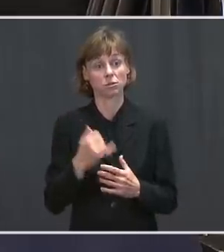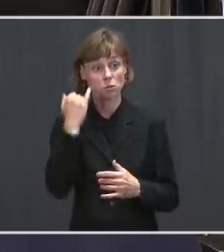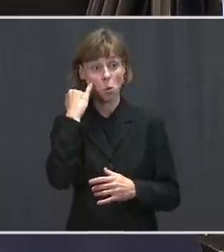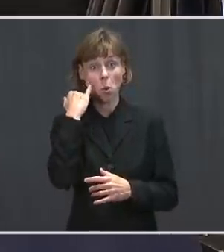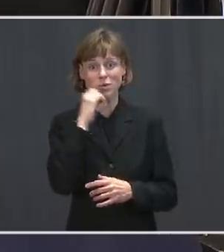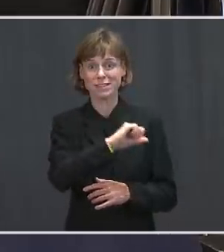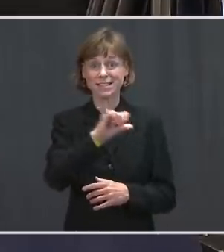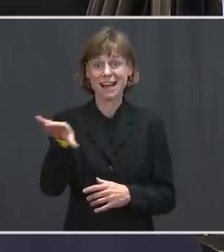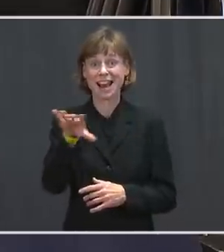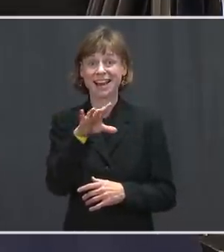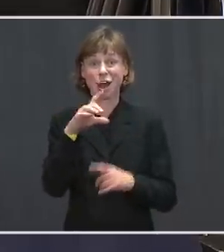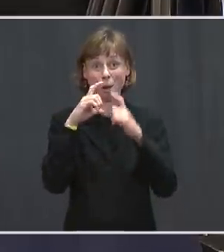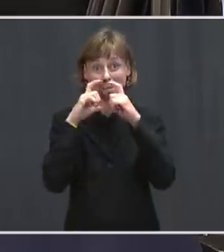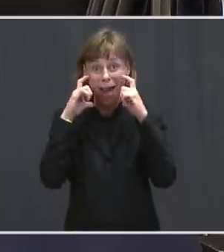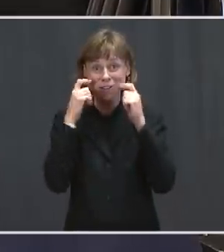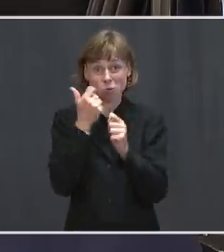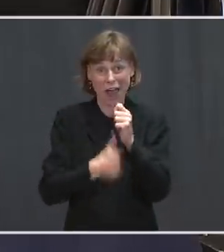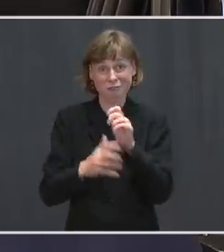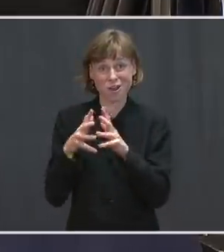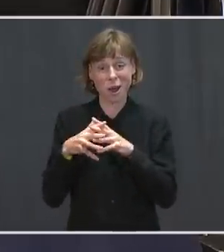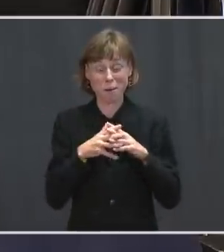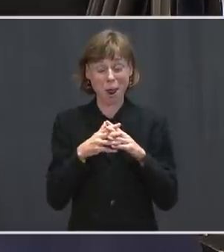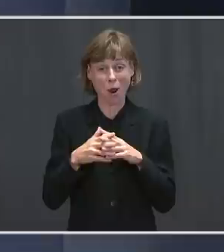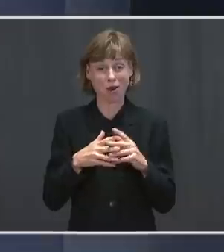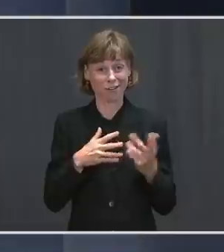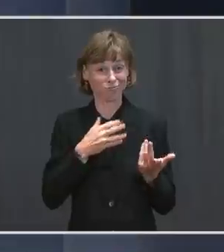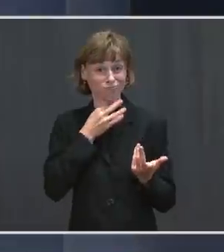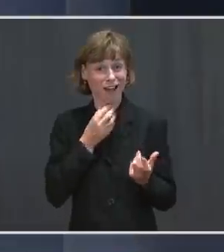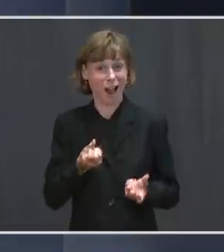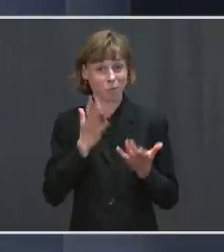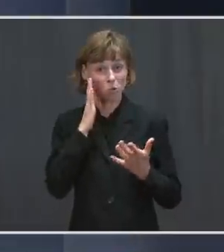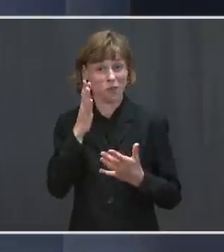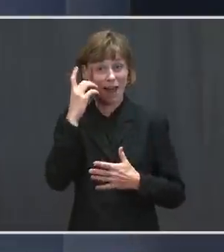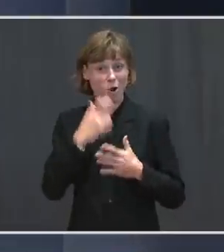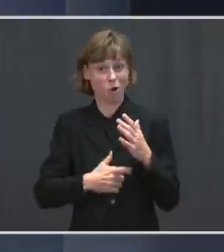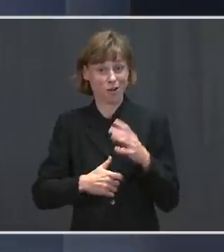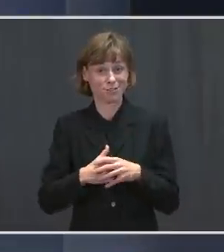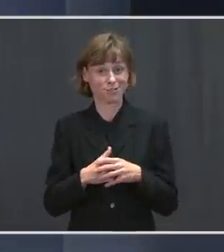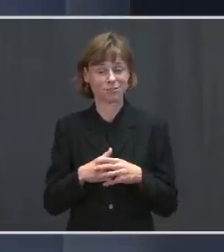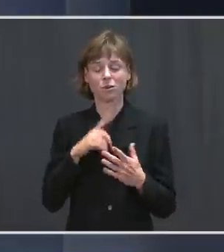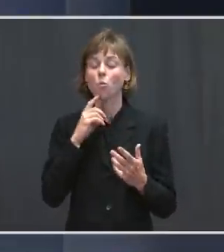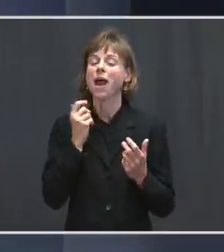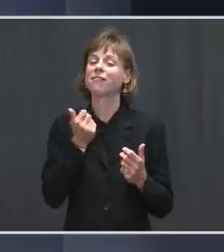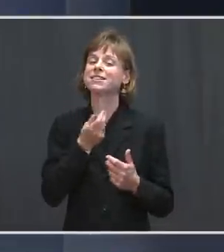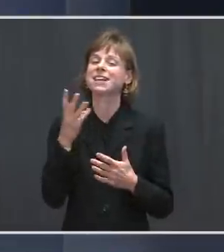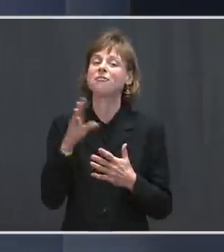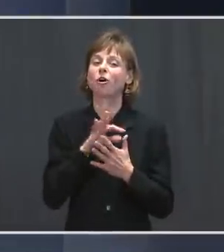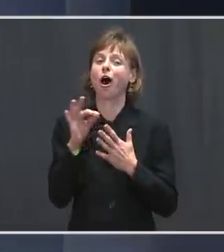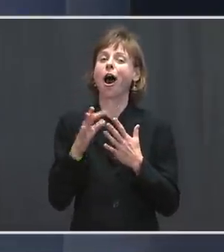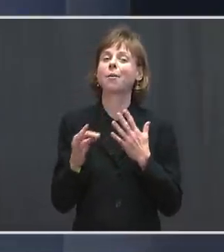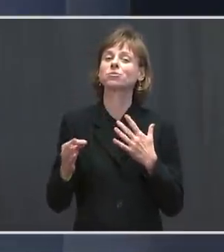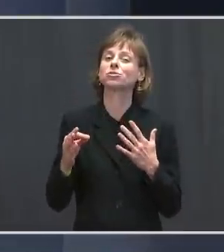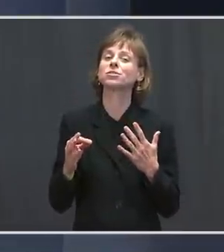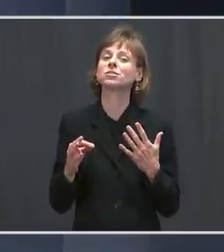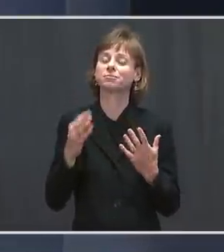and how much would that cost if you followed through? Ms. Psaki: Well, there are a range of options on the table to help protect more Americans from the coronavirus